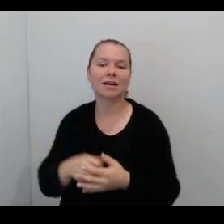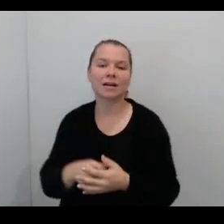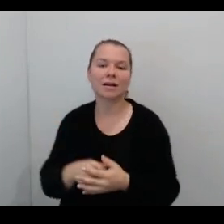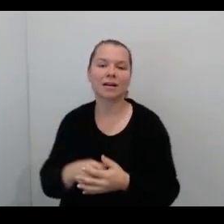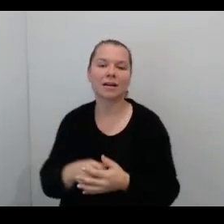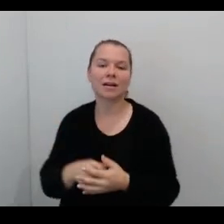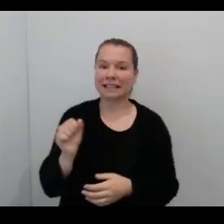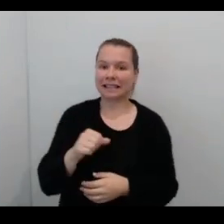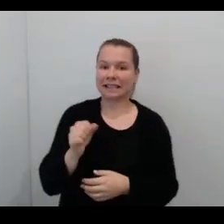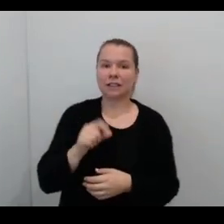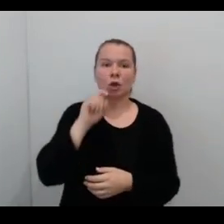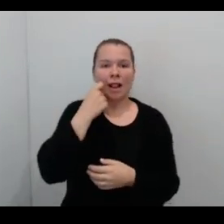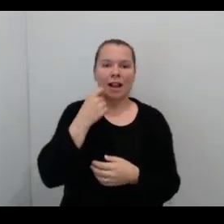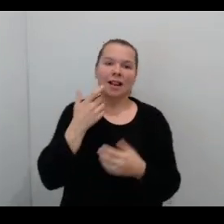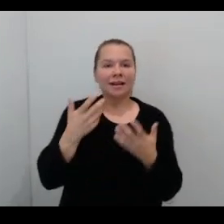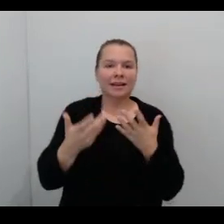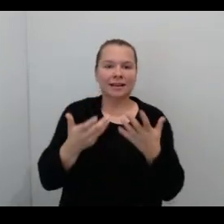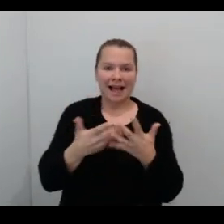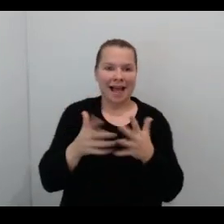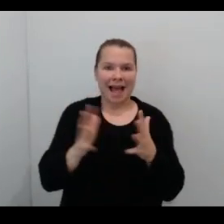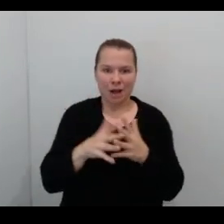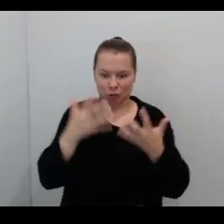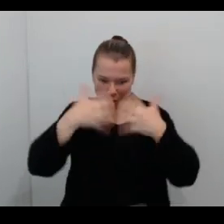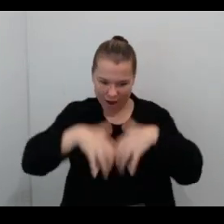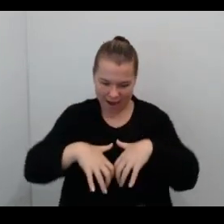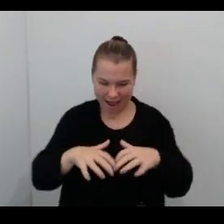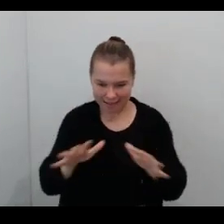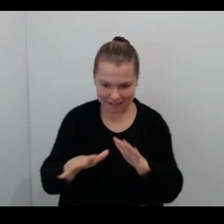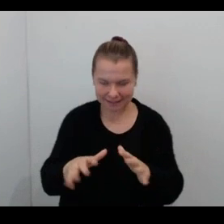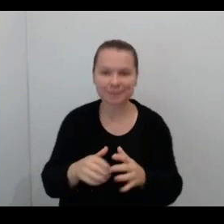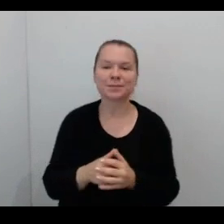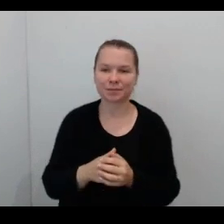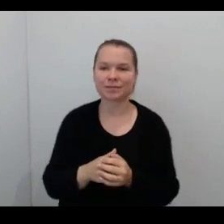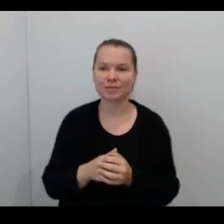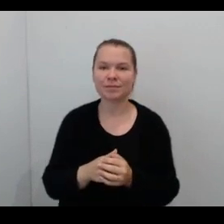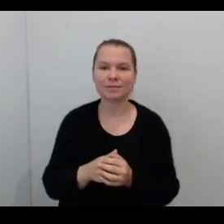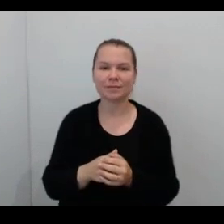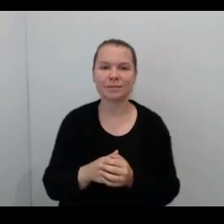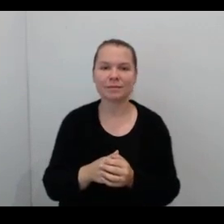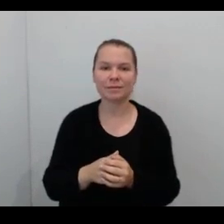We just want to test your knowledge about where everybody is at.